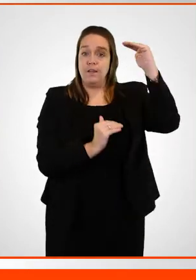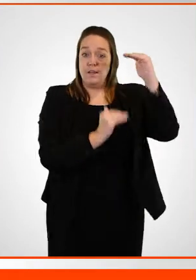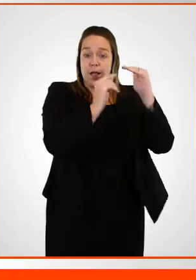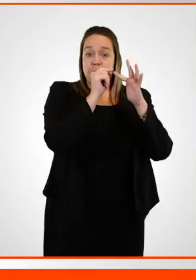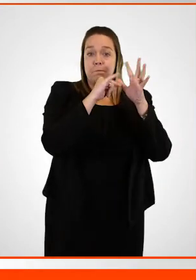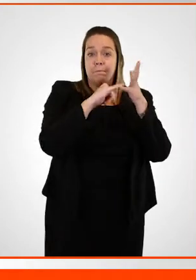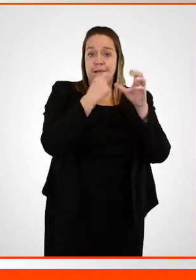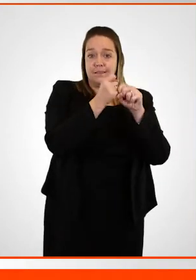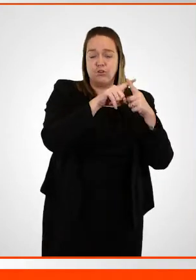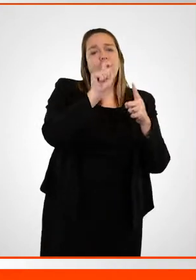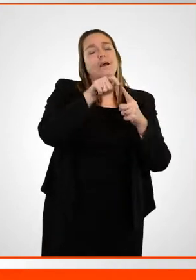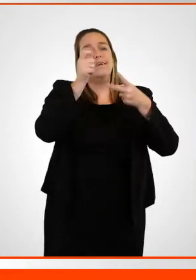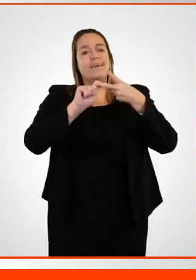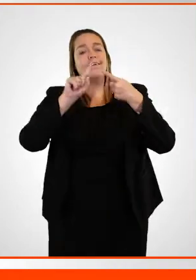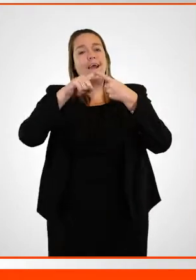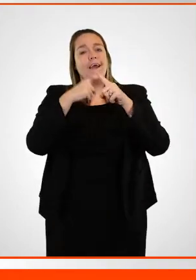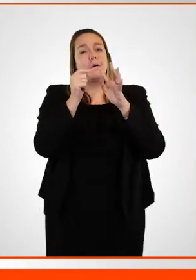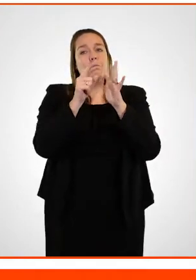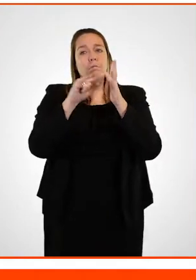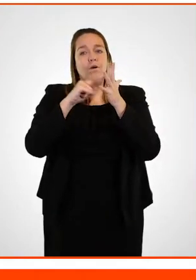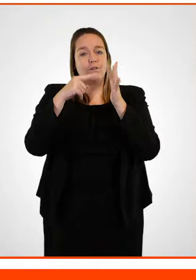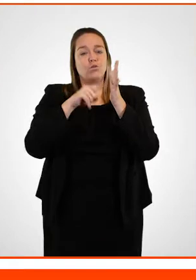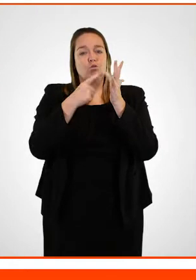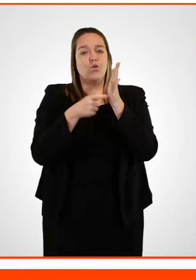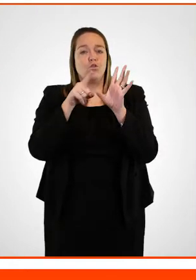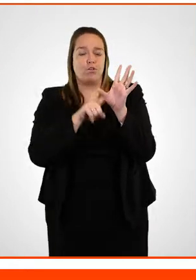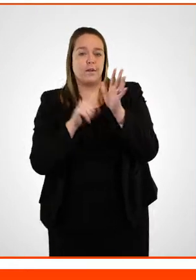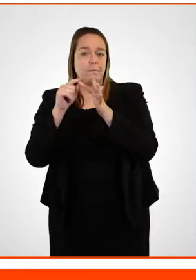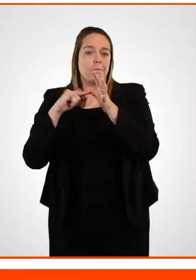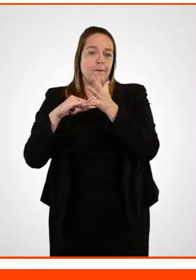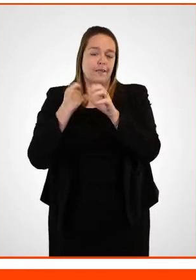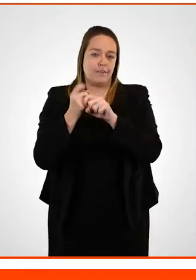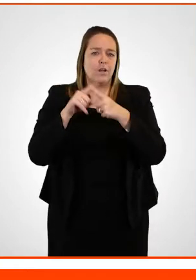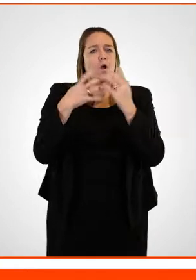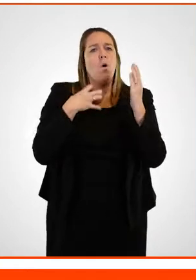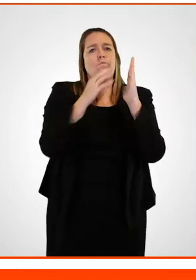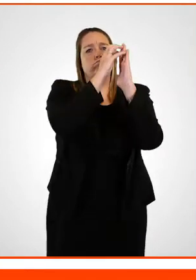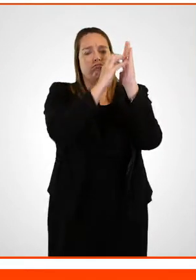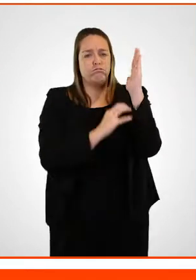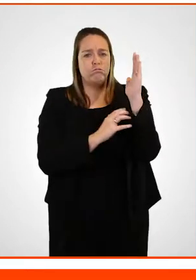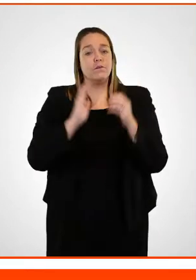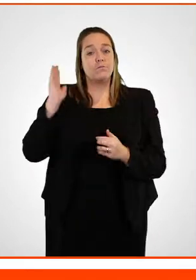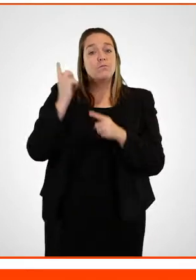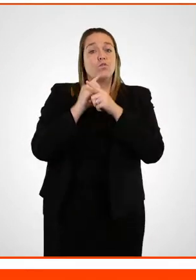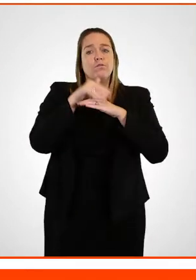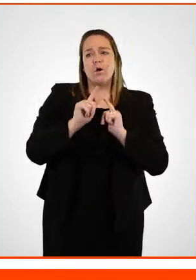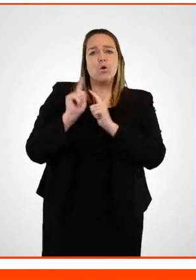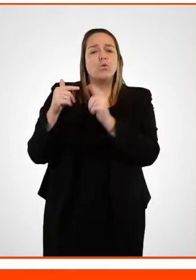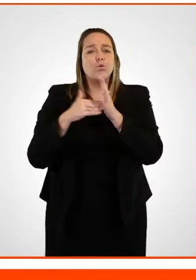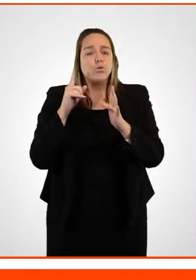we have some expository passages.